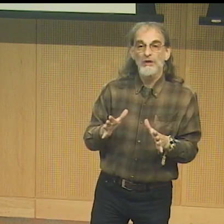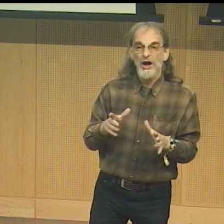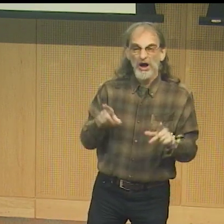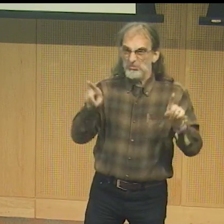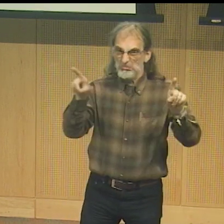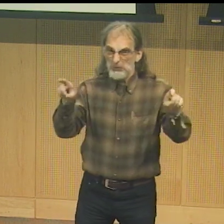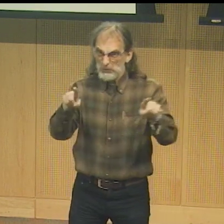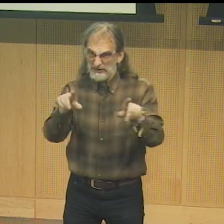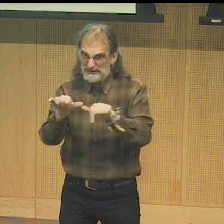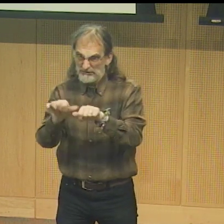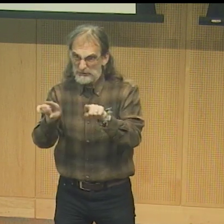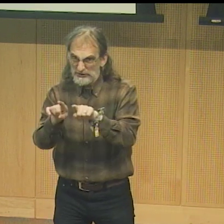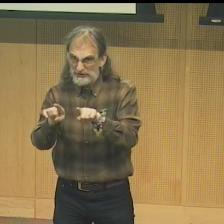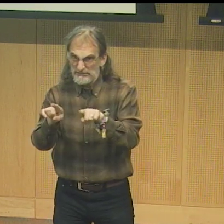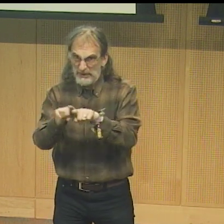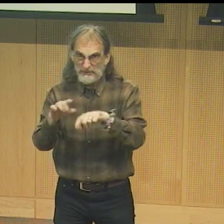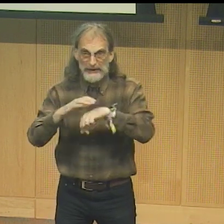advocate for children's rights.